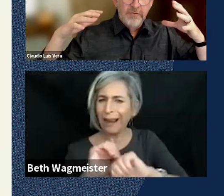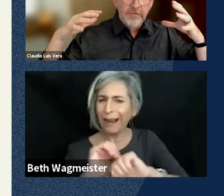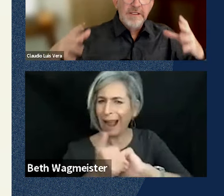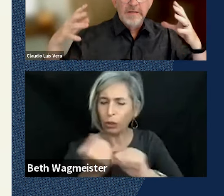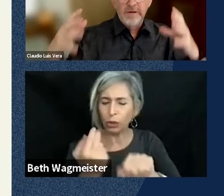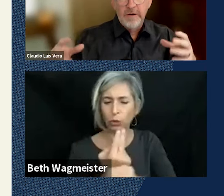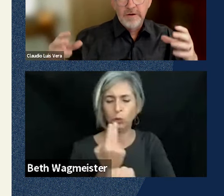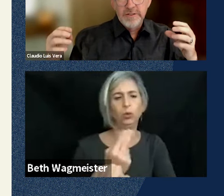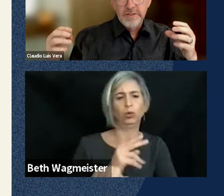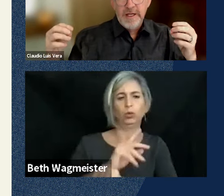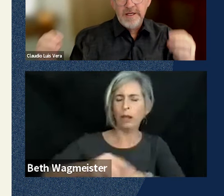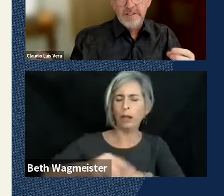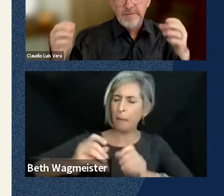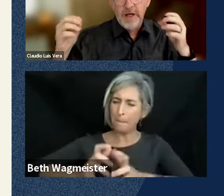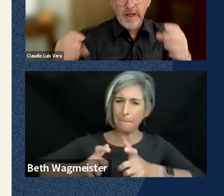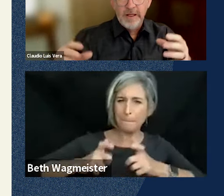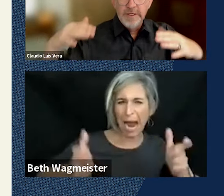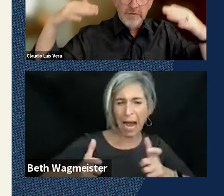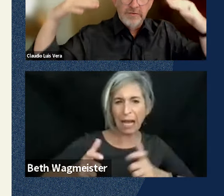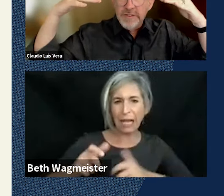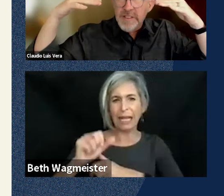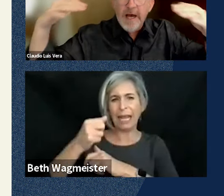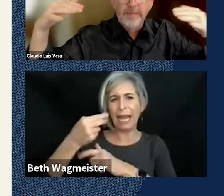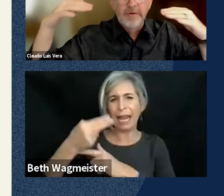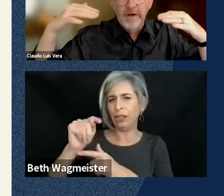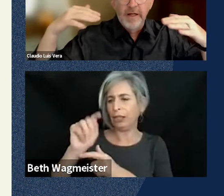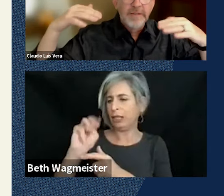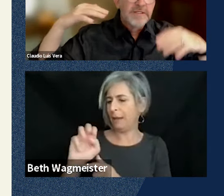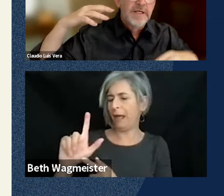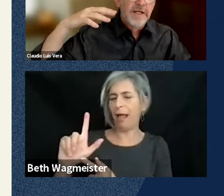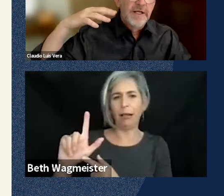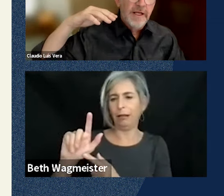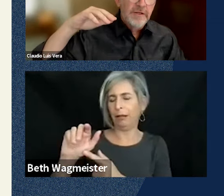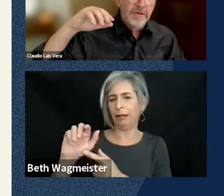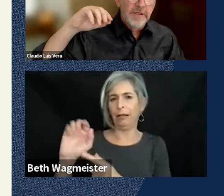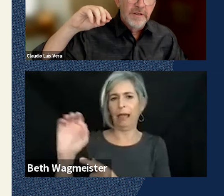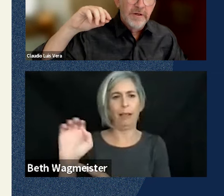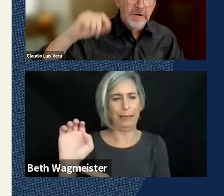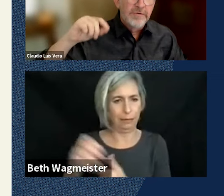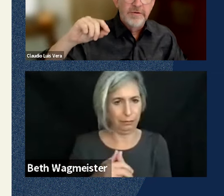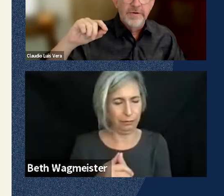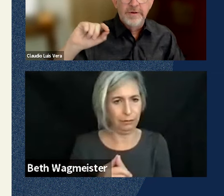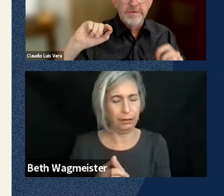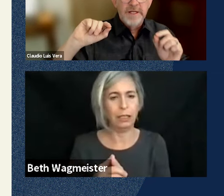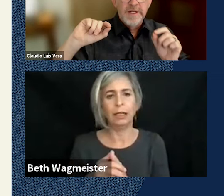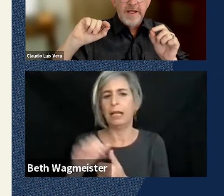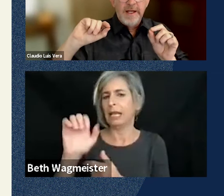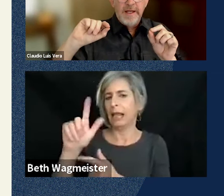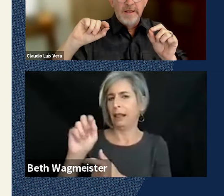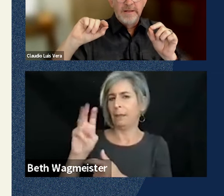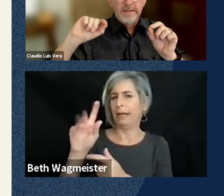really large HTML elements, real top level elements, and you can go through those and